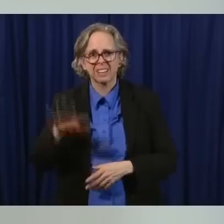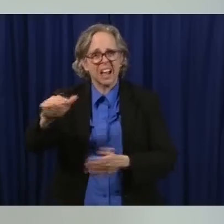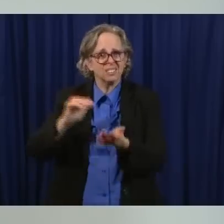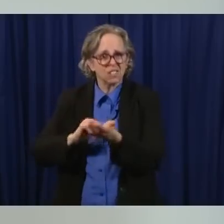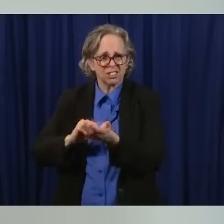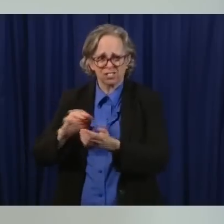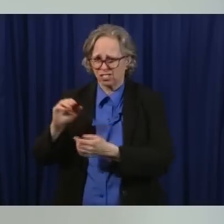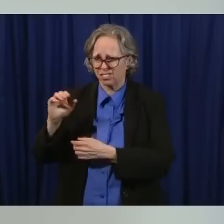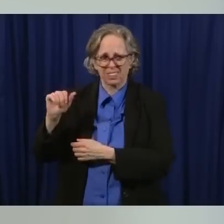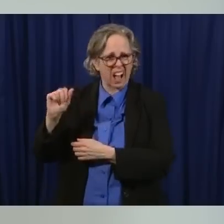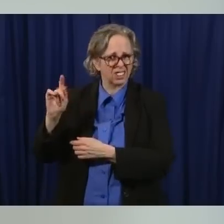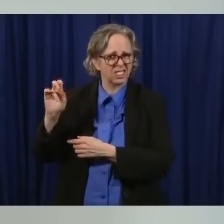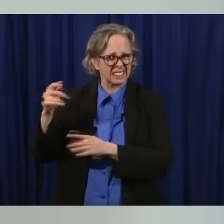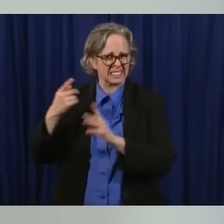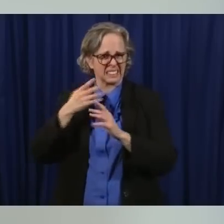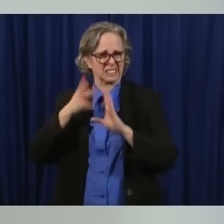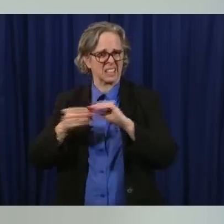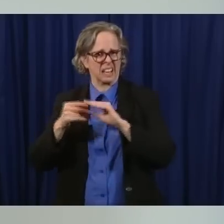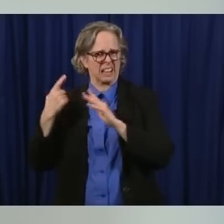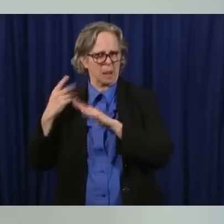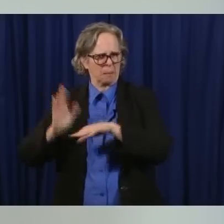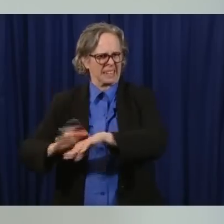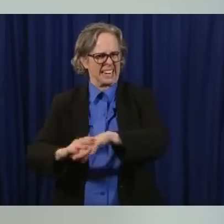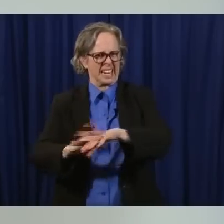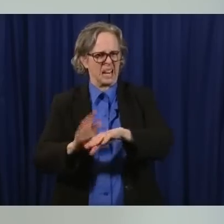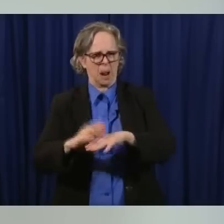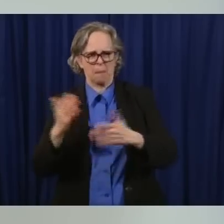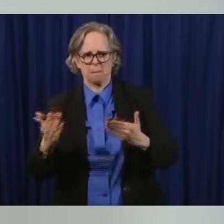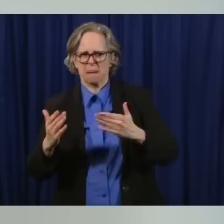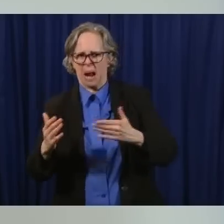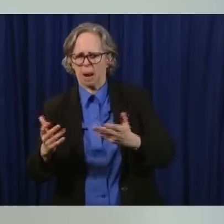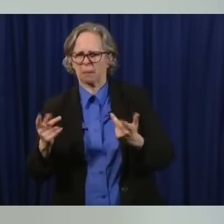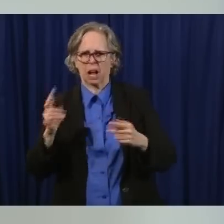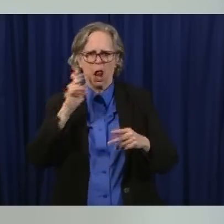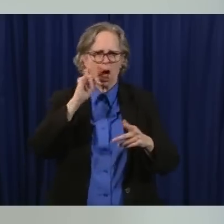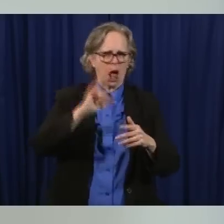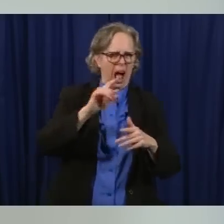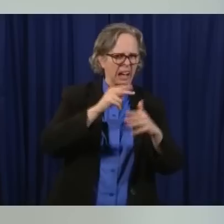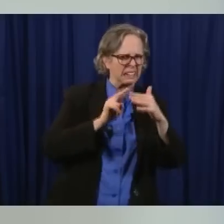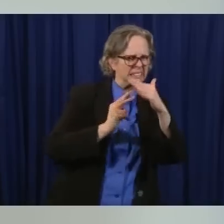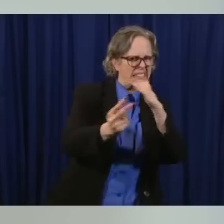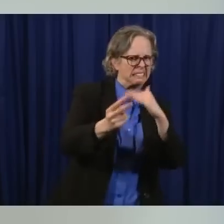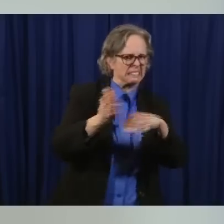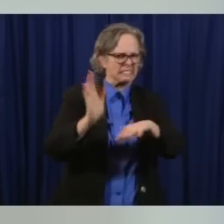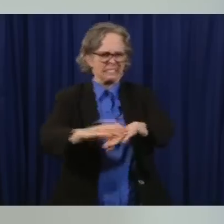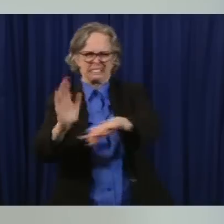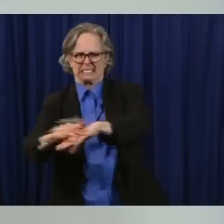HEALTH CRISIS HERE IN AMERICA. AND WHEN DR. ACTON STARTED OUT